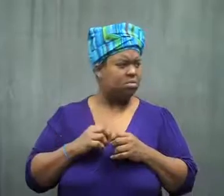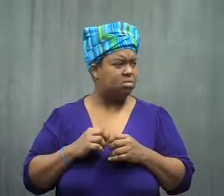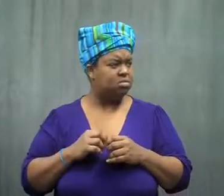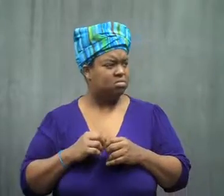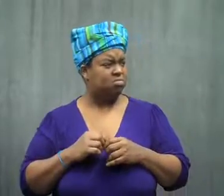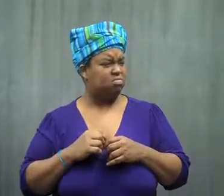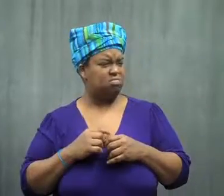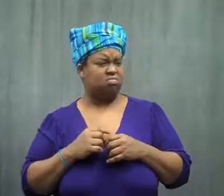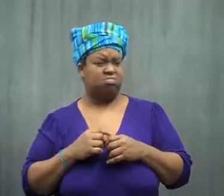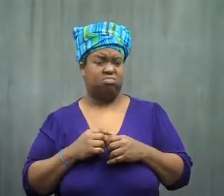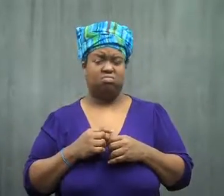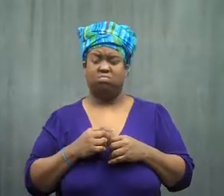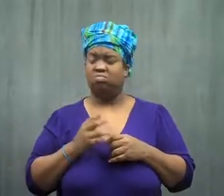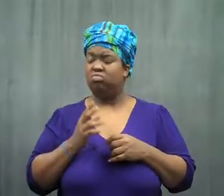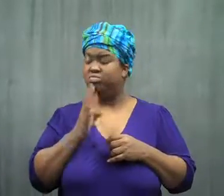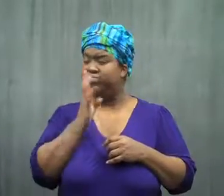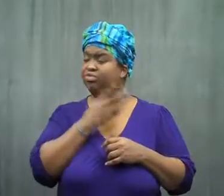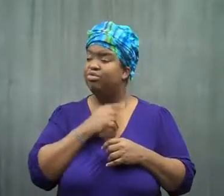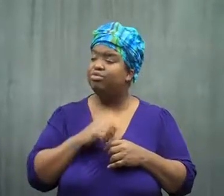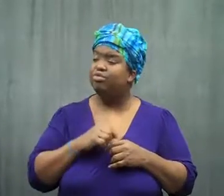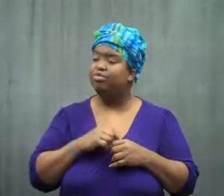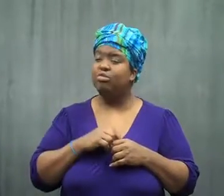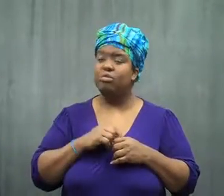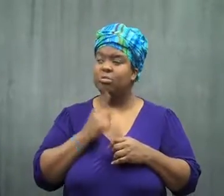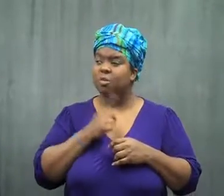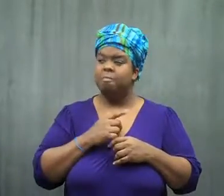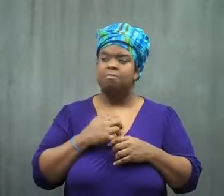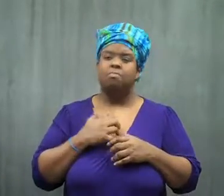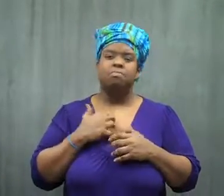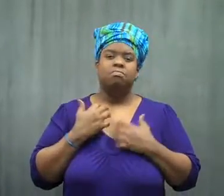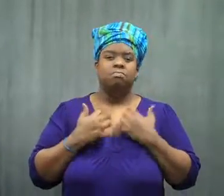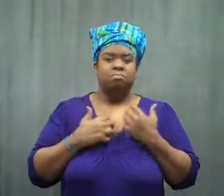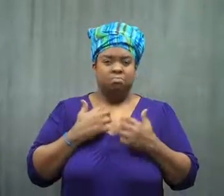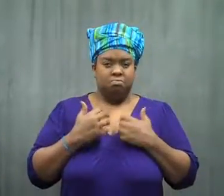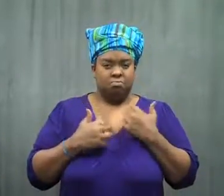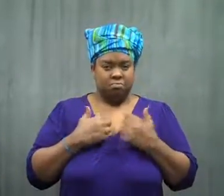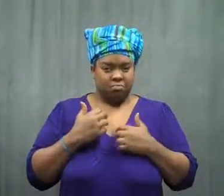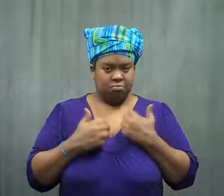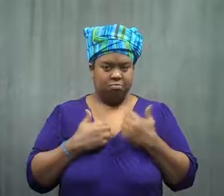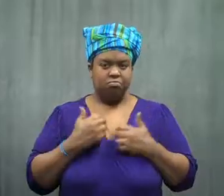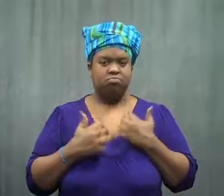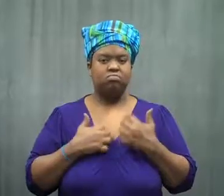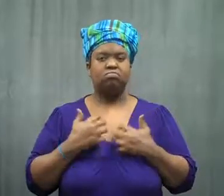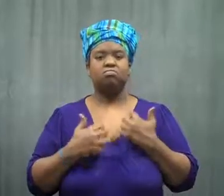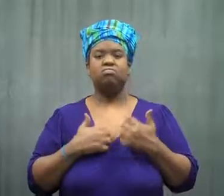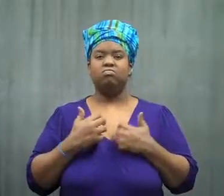I ignored her. That irritated her.